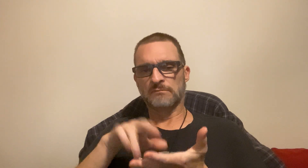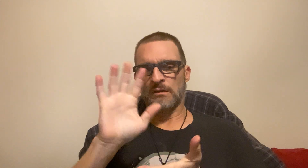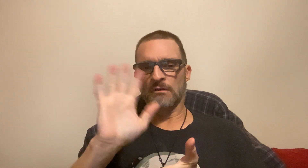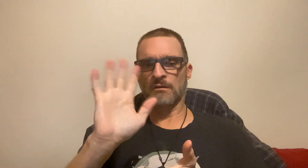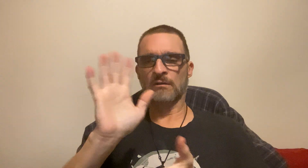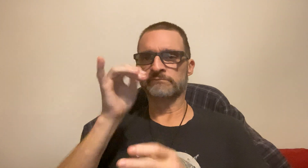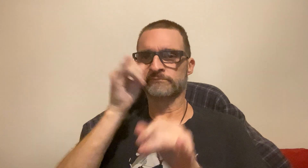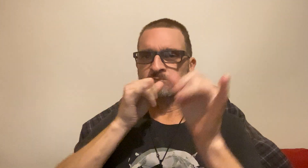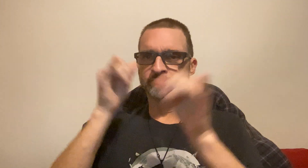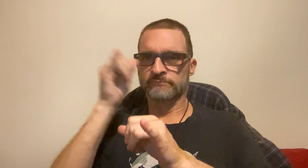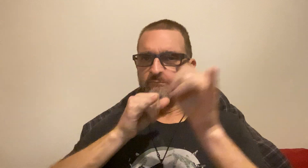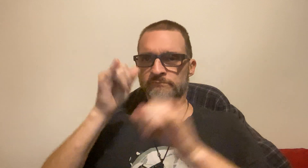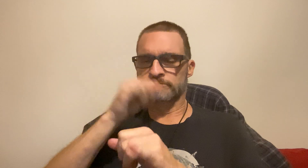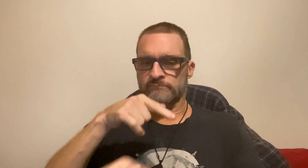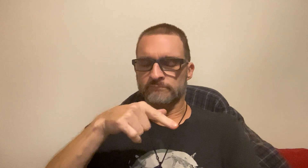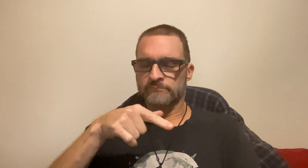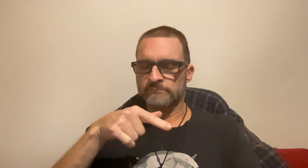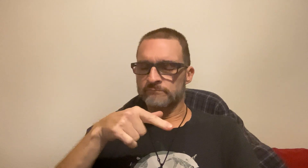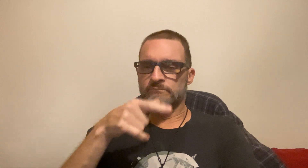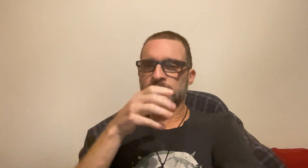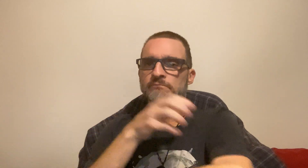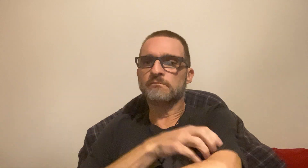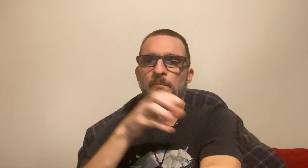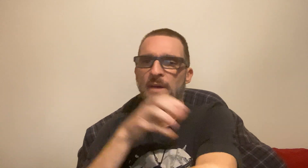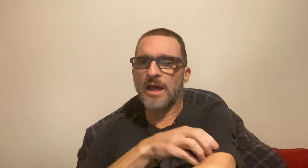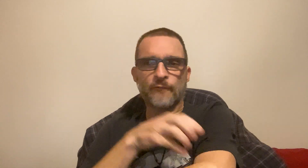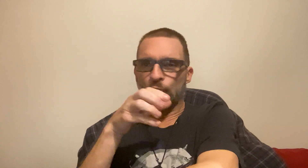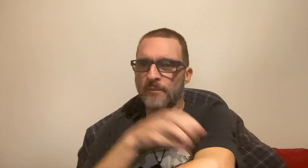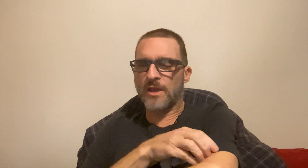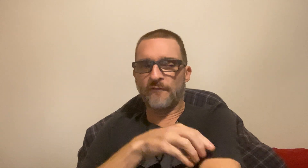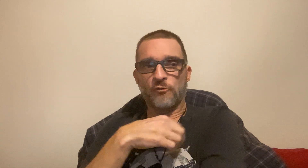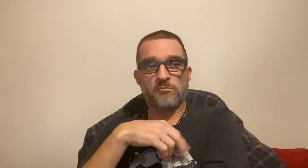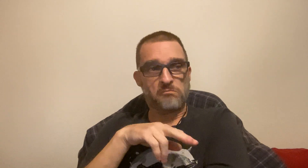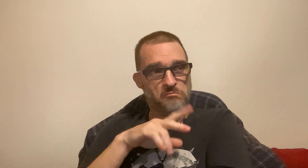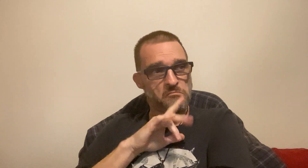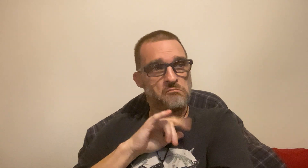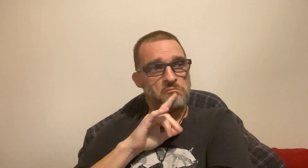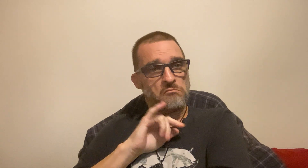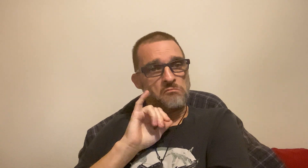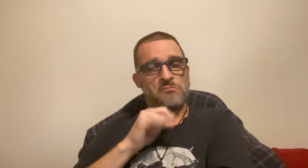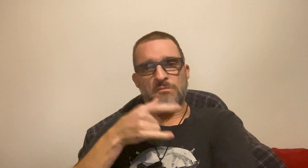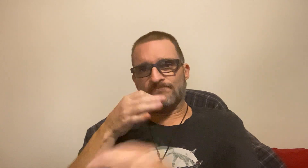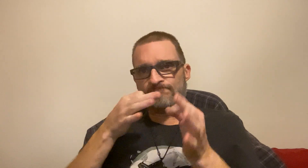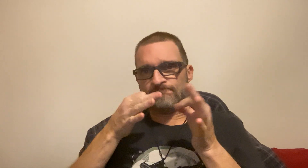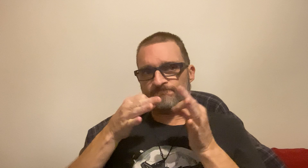My family looked up on it. *WOW* The info was powerful, powerful, I said "really? Really?""